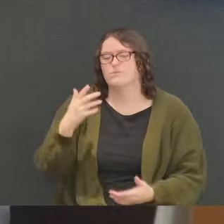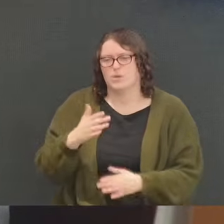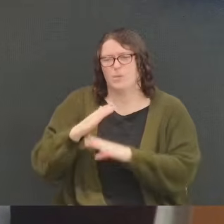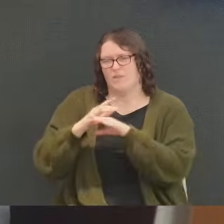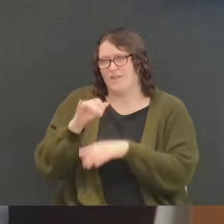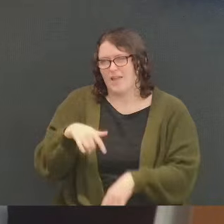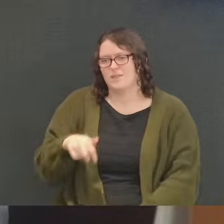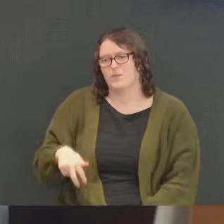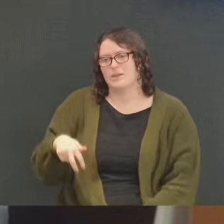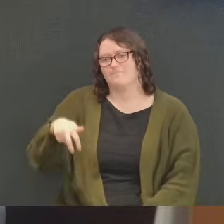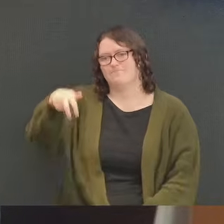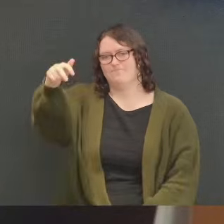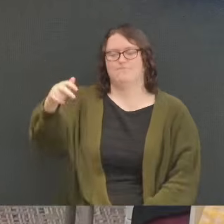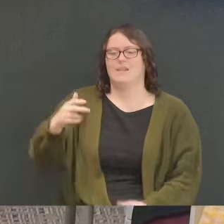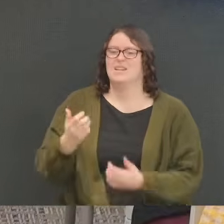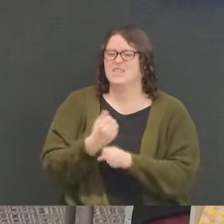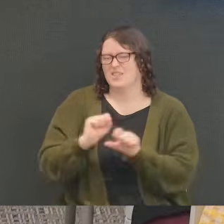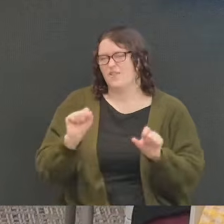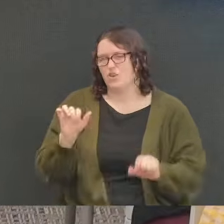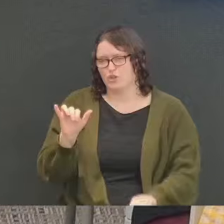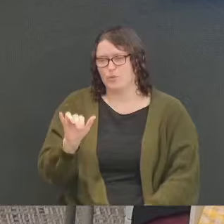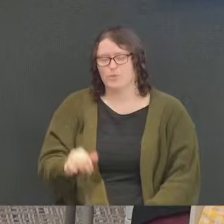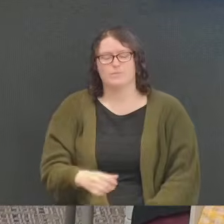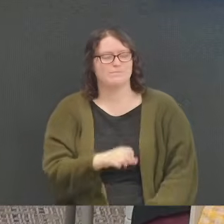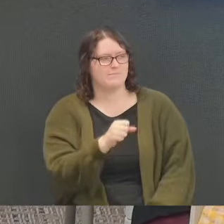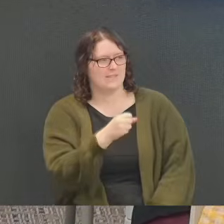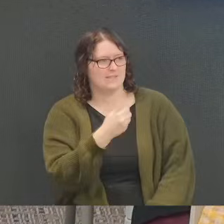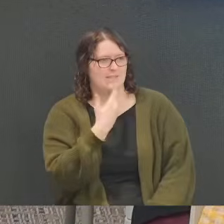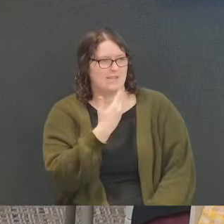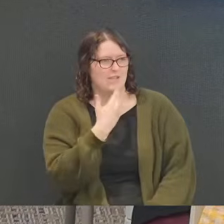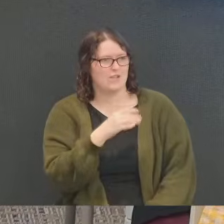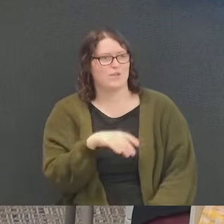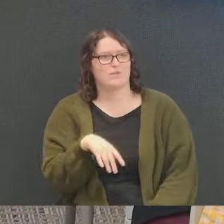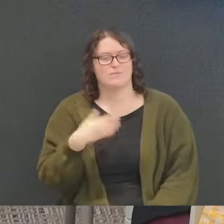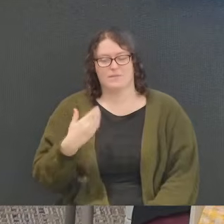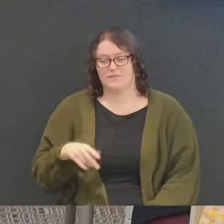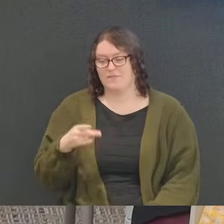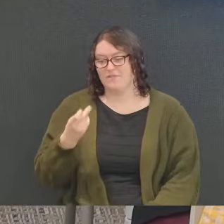do that safer. So, Phil, yes, thank you, Jeff. Phil Beck, Banks project executive. Good morning,